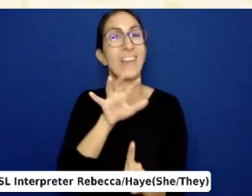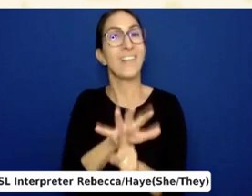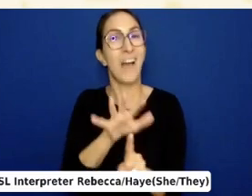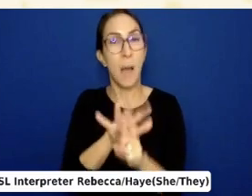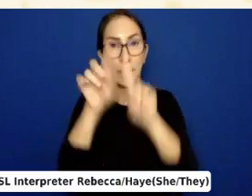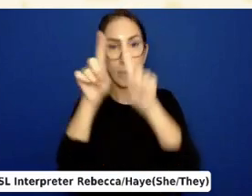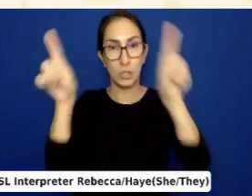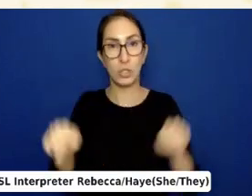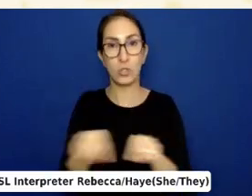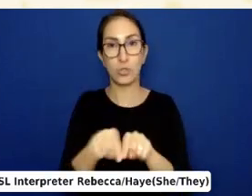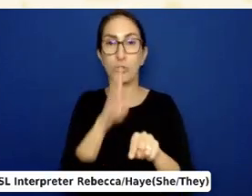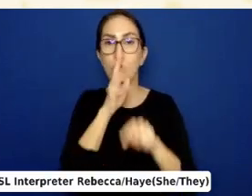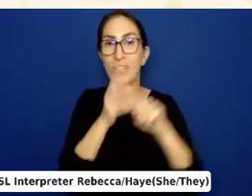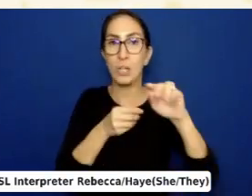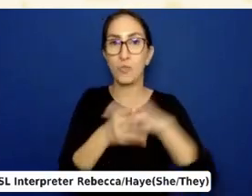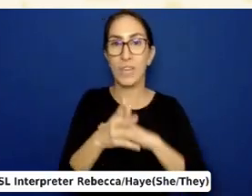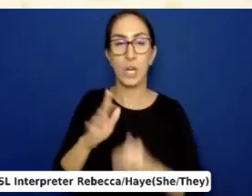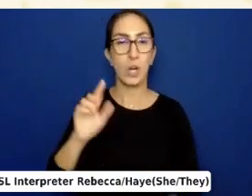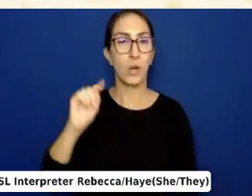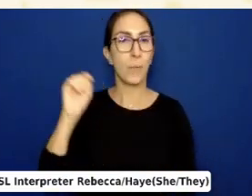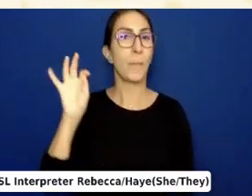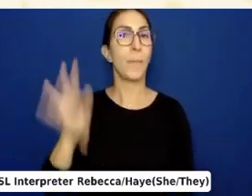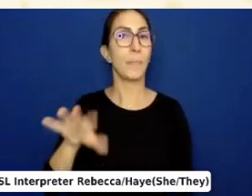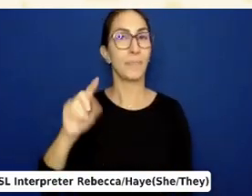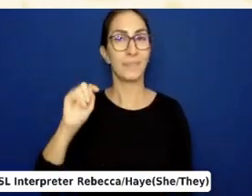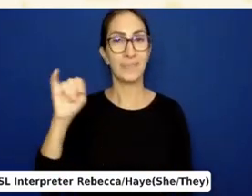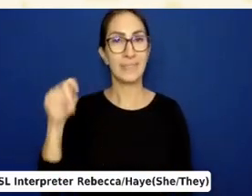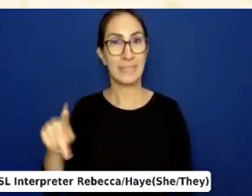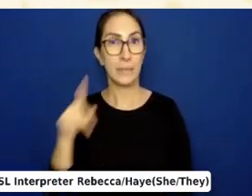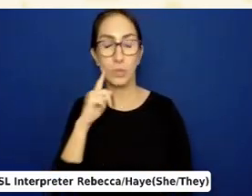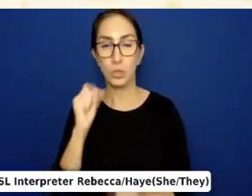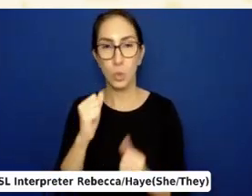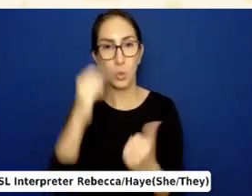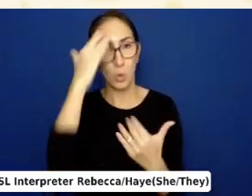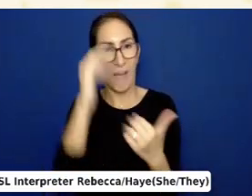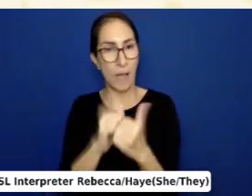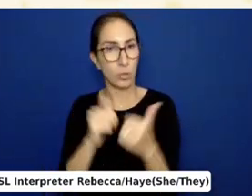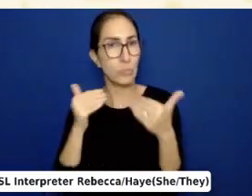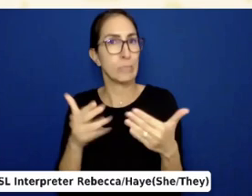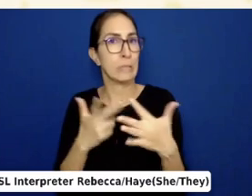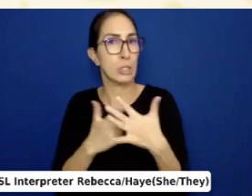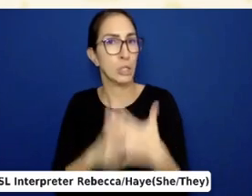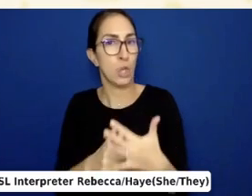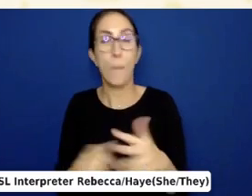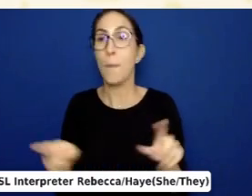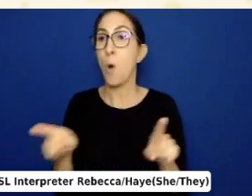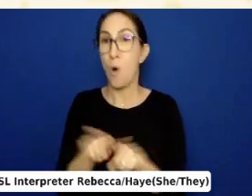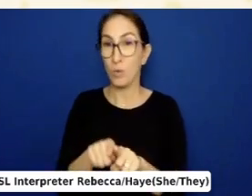So you can have that information available for you to start. I also shared with you at checklists, including the best practices